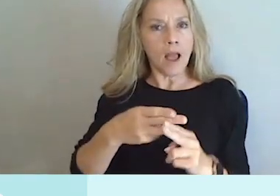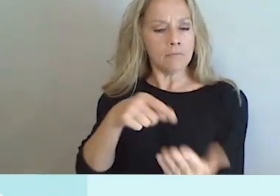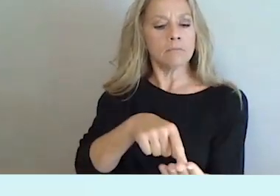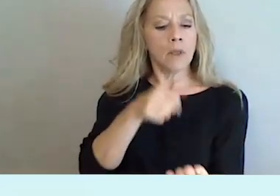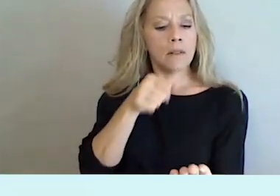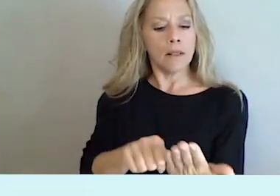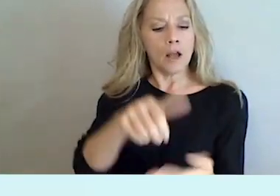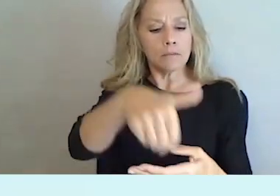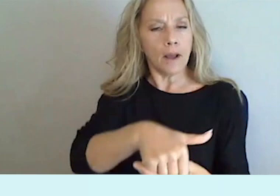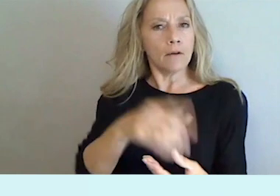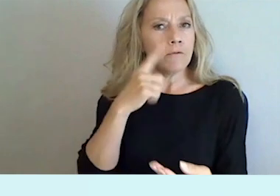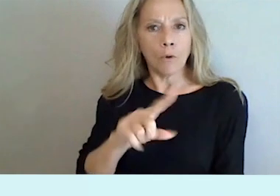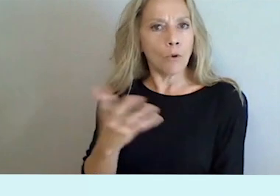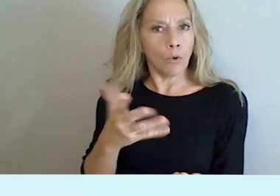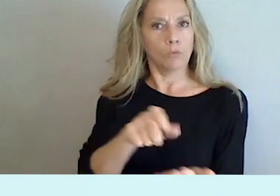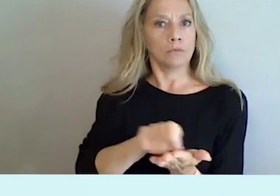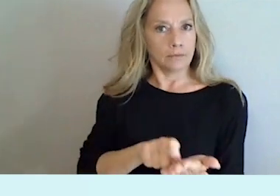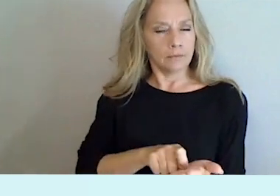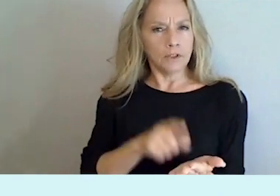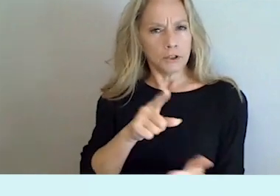If you have questions while completing your renewal packet,